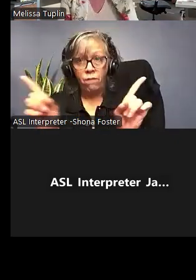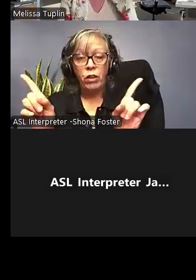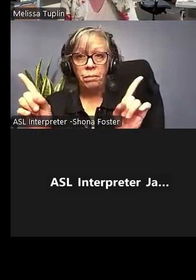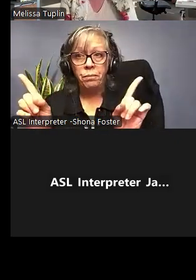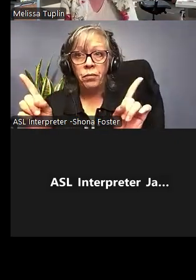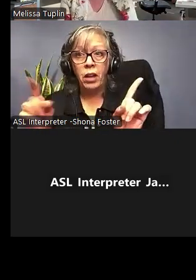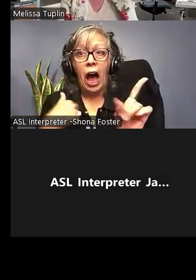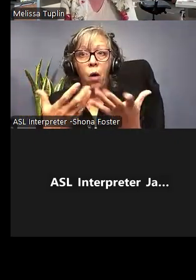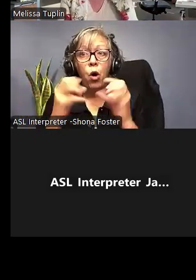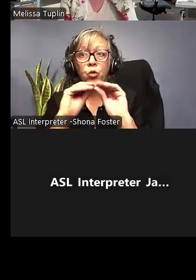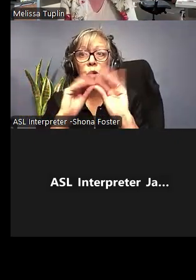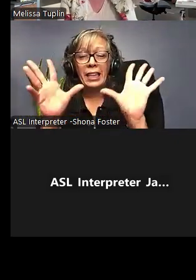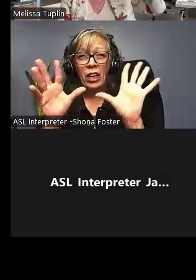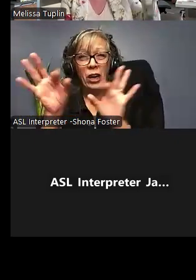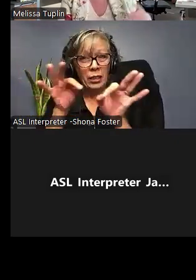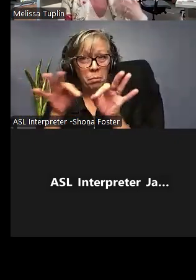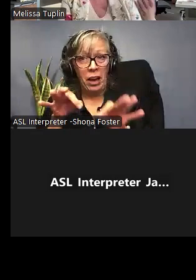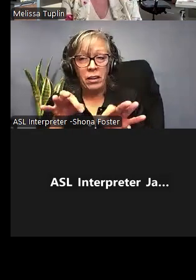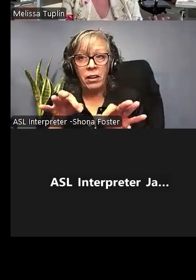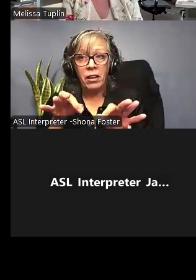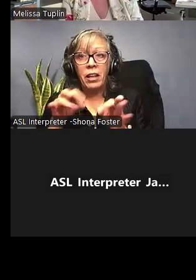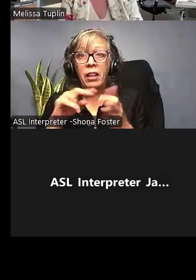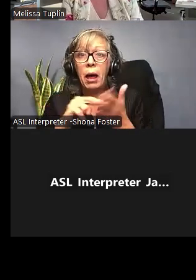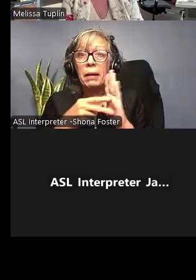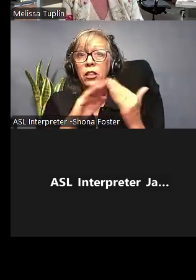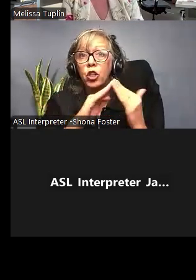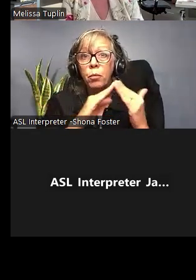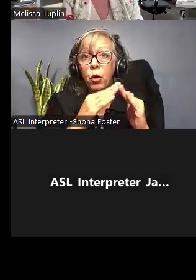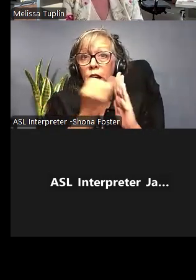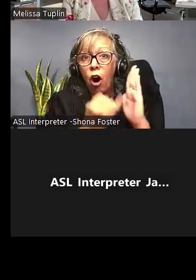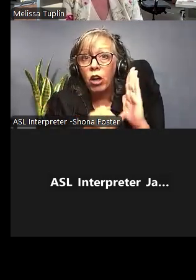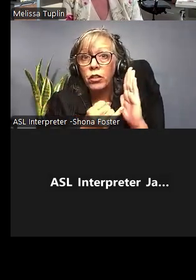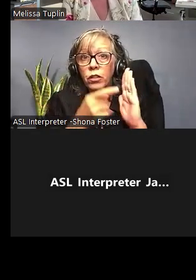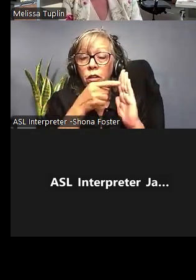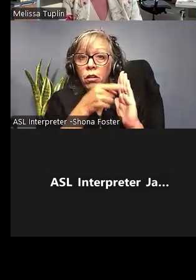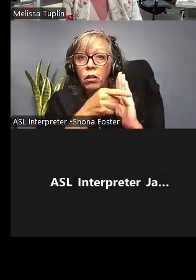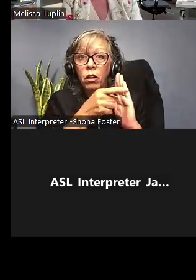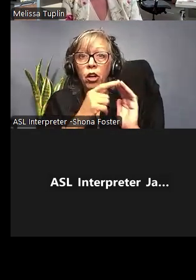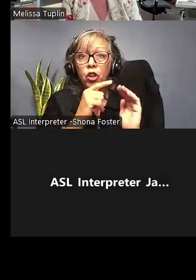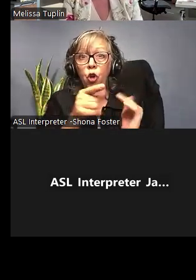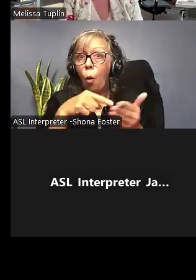be clear that this is not to say that Community Arts Organizations do not pay artists or are